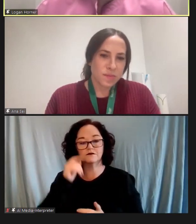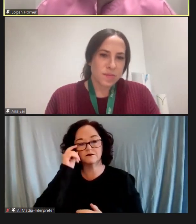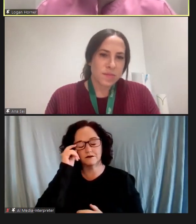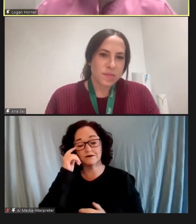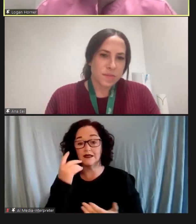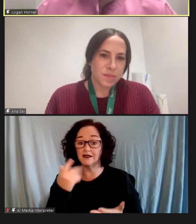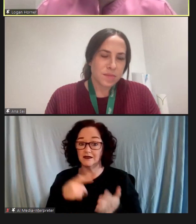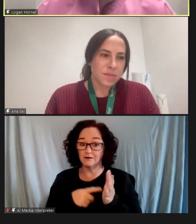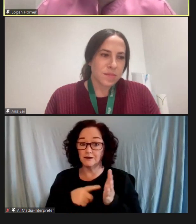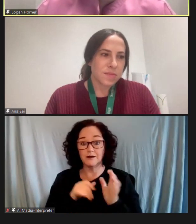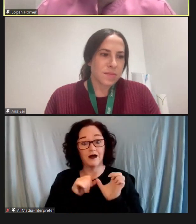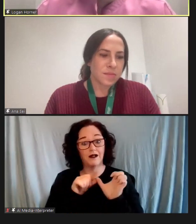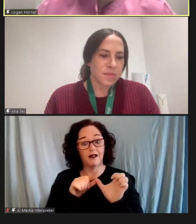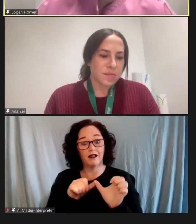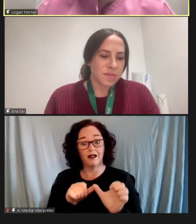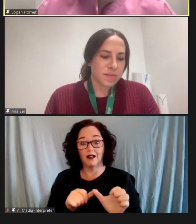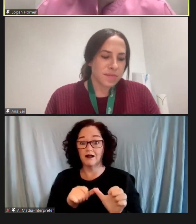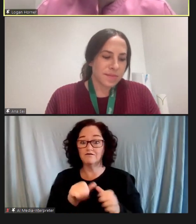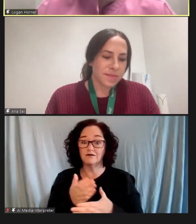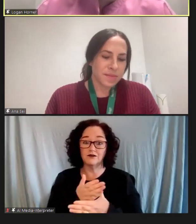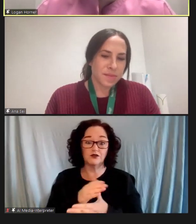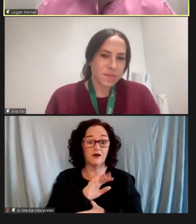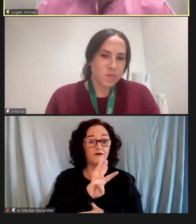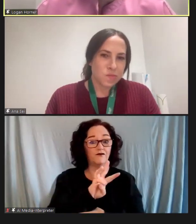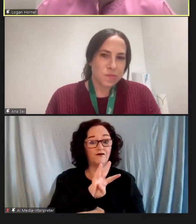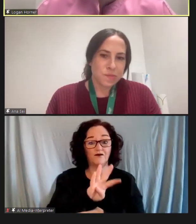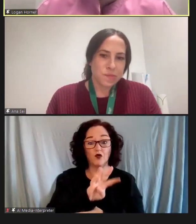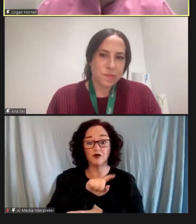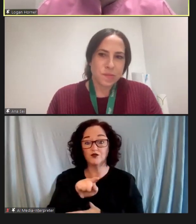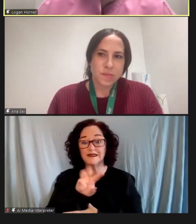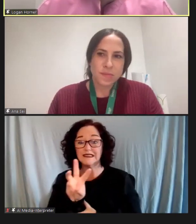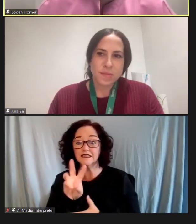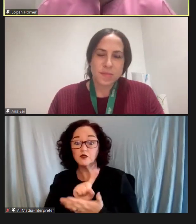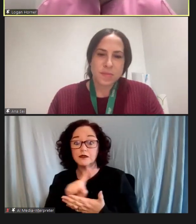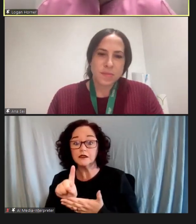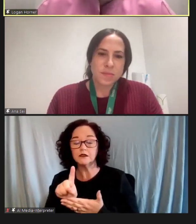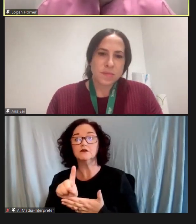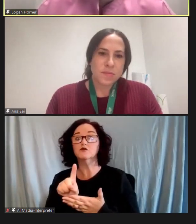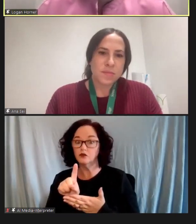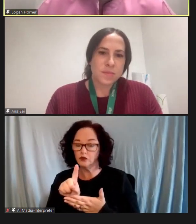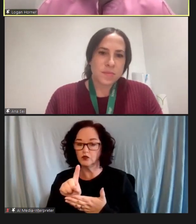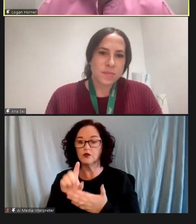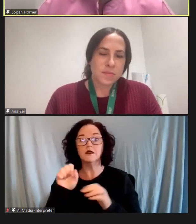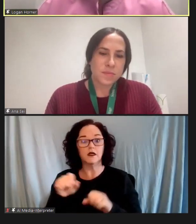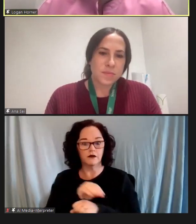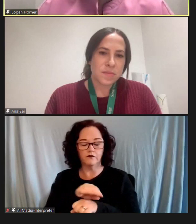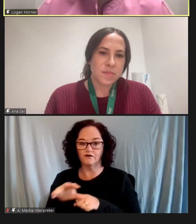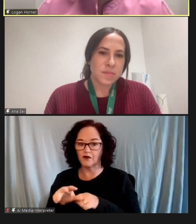affect their ability to listen in the